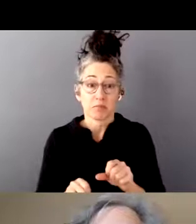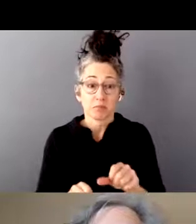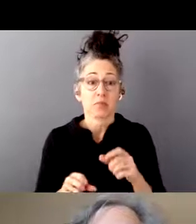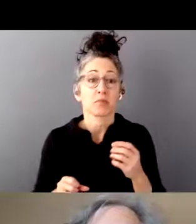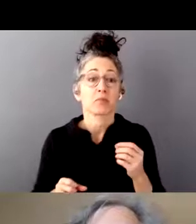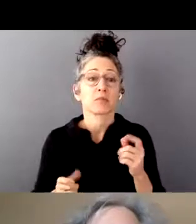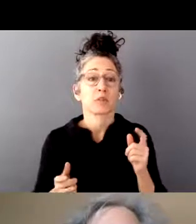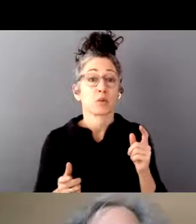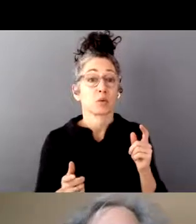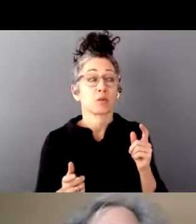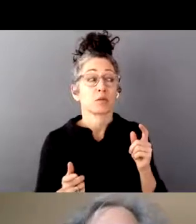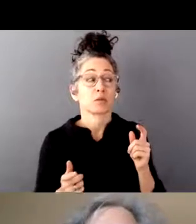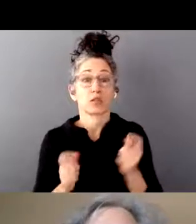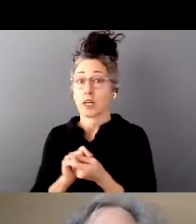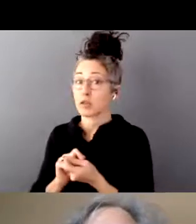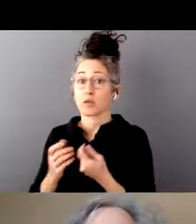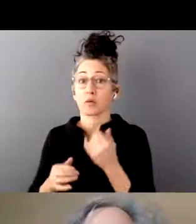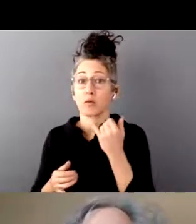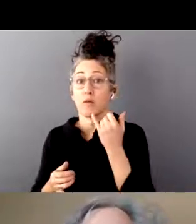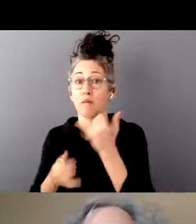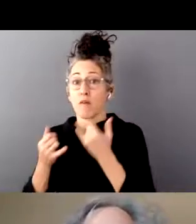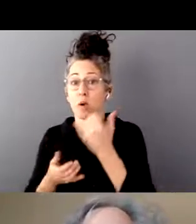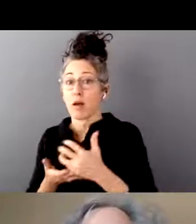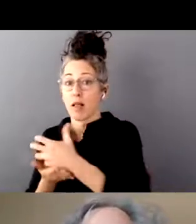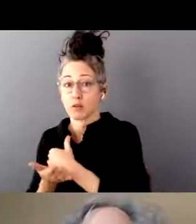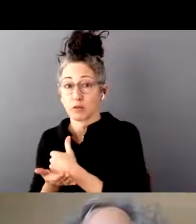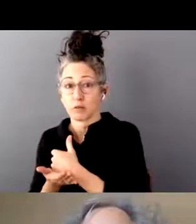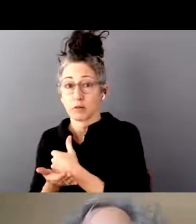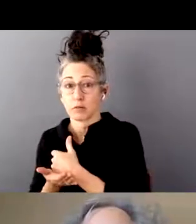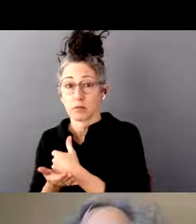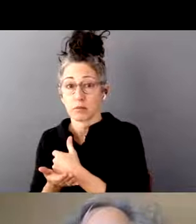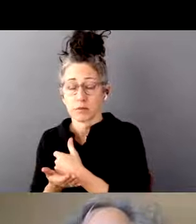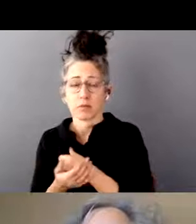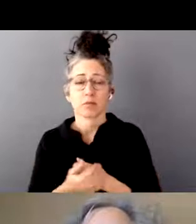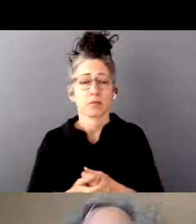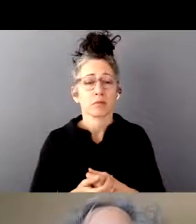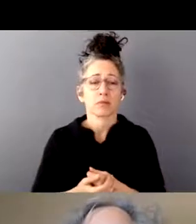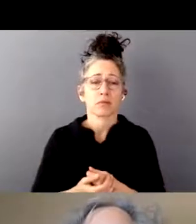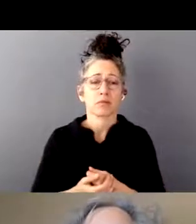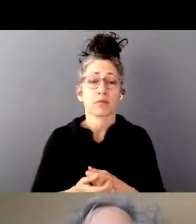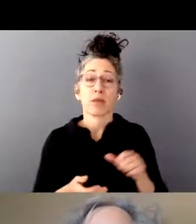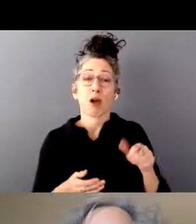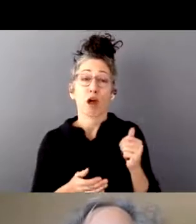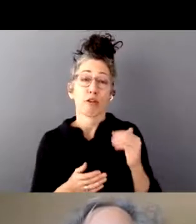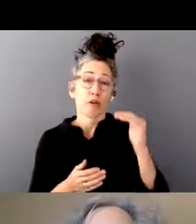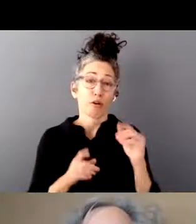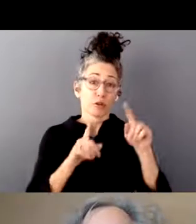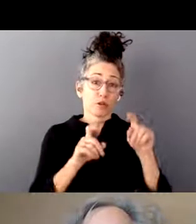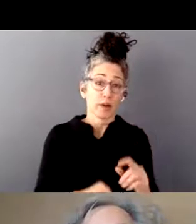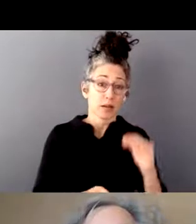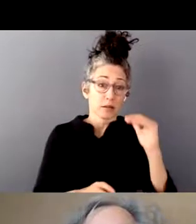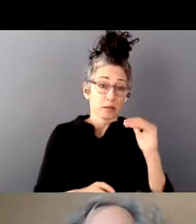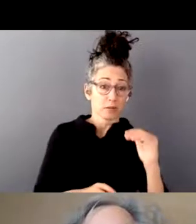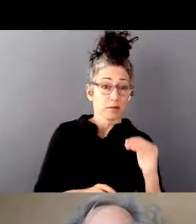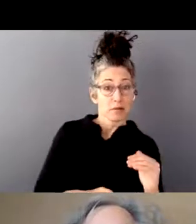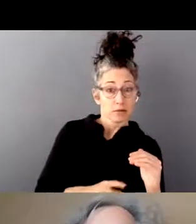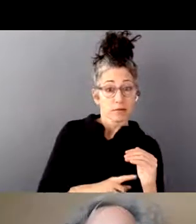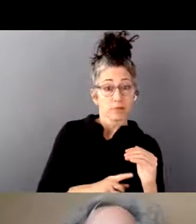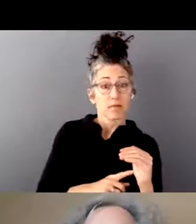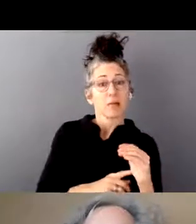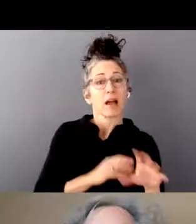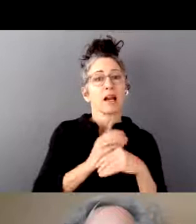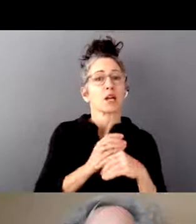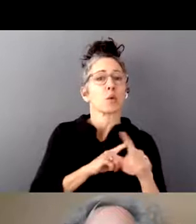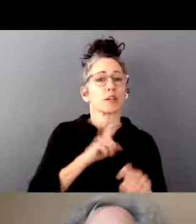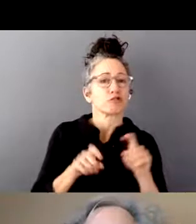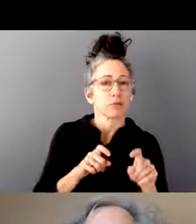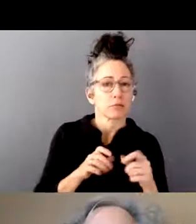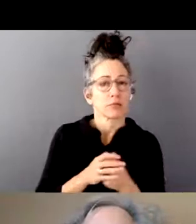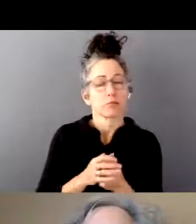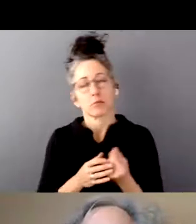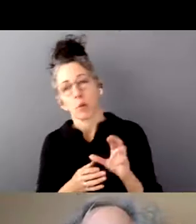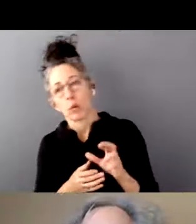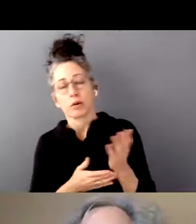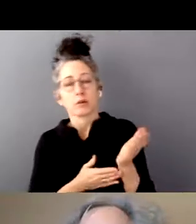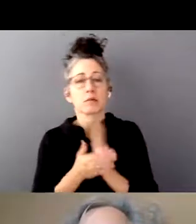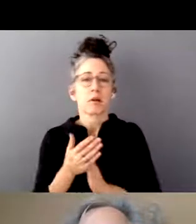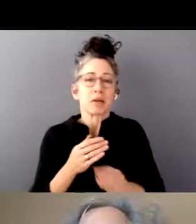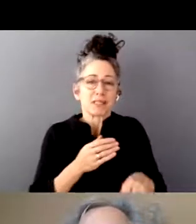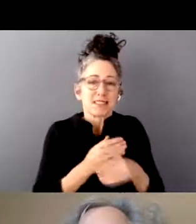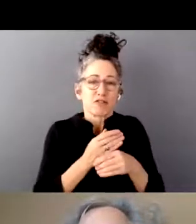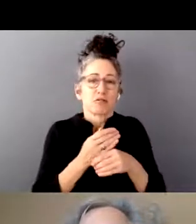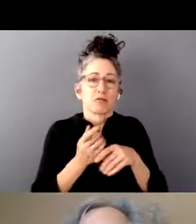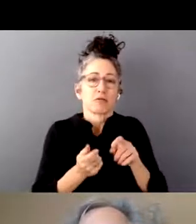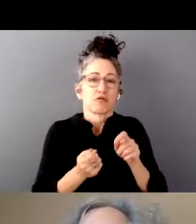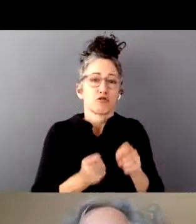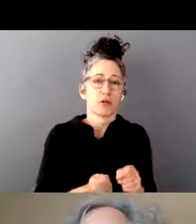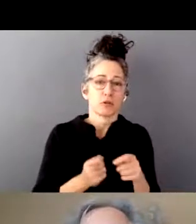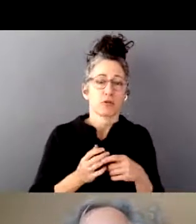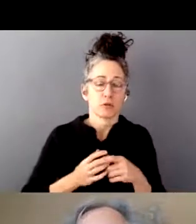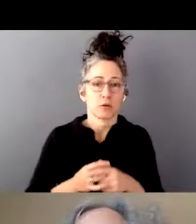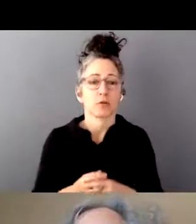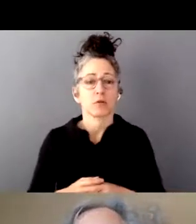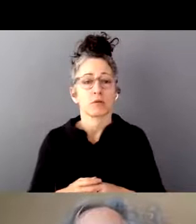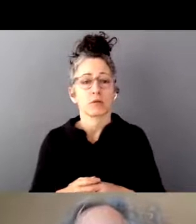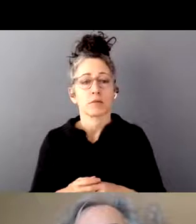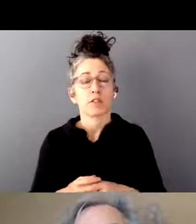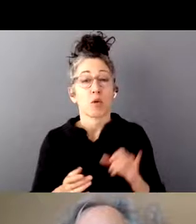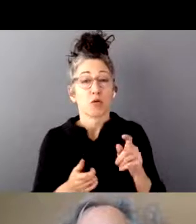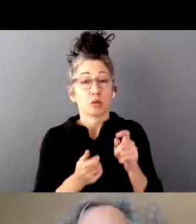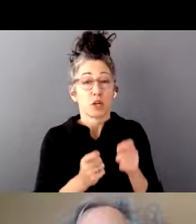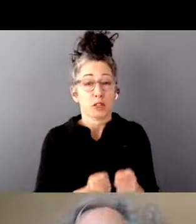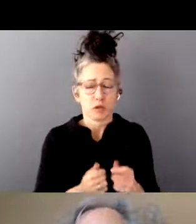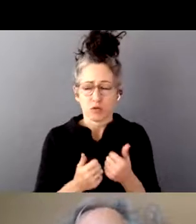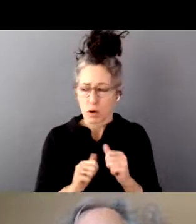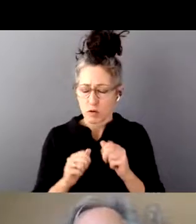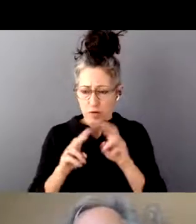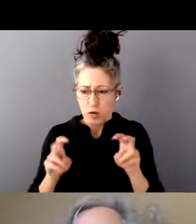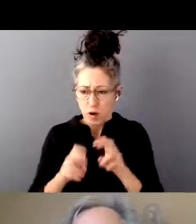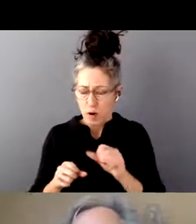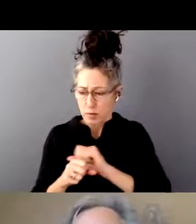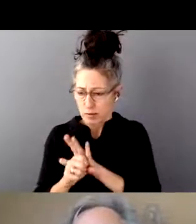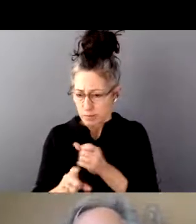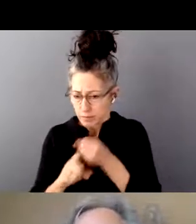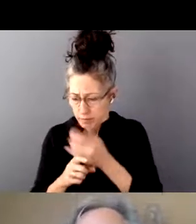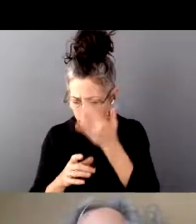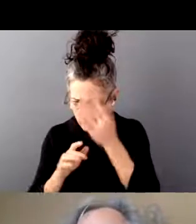survey shifted, which measures the ability of workers to work from home. Shifted to telephone collection. And these other, the rest of these surveys all had questions added or some additional changes that would help measure the impact of the pandemic on the economic sectors.